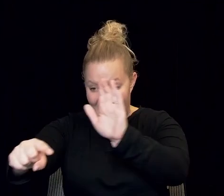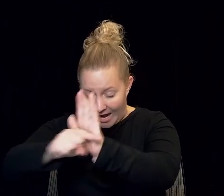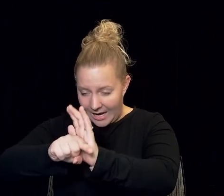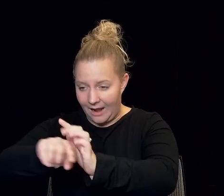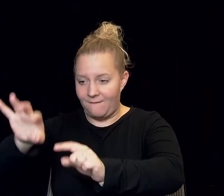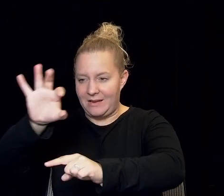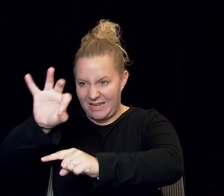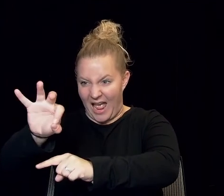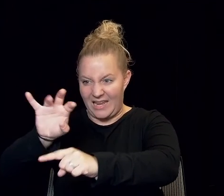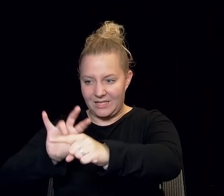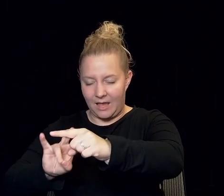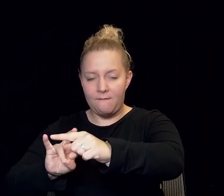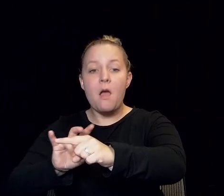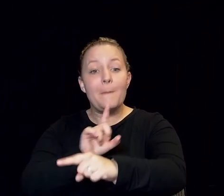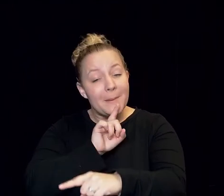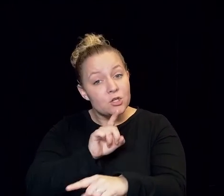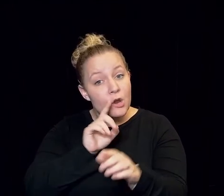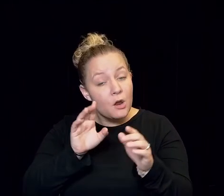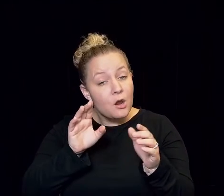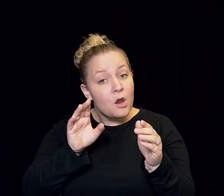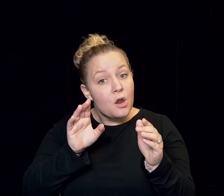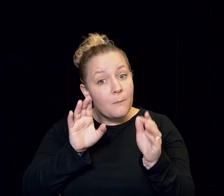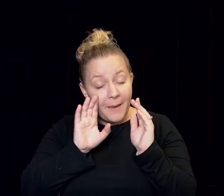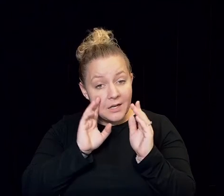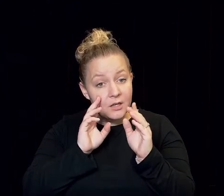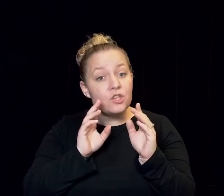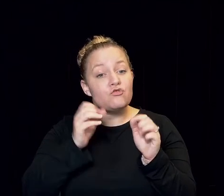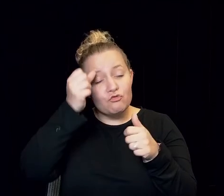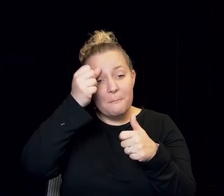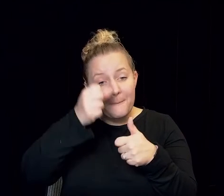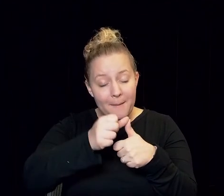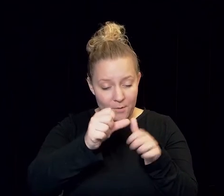that you pay close attention to this negative because that does need to stay with our final